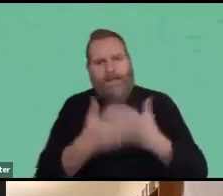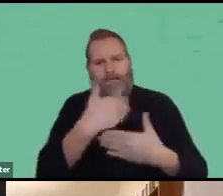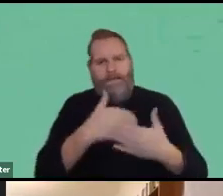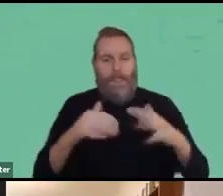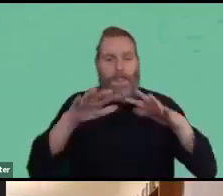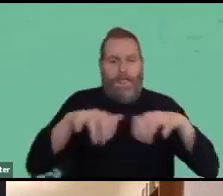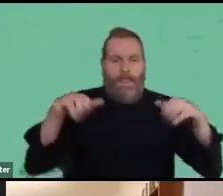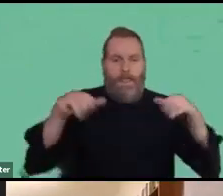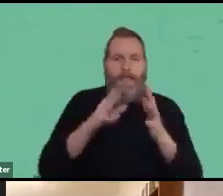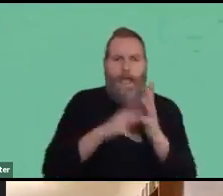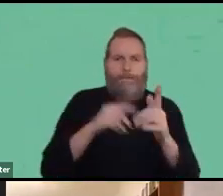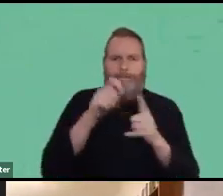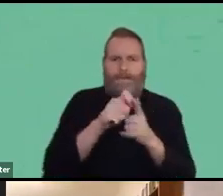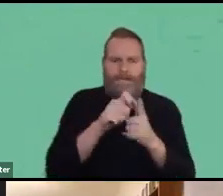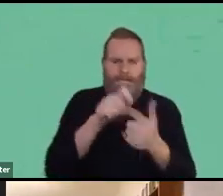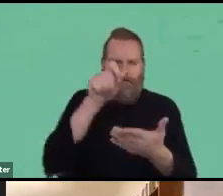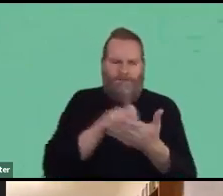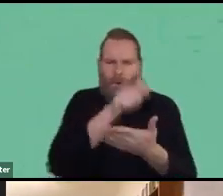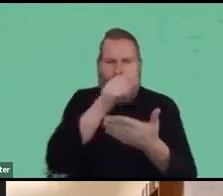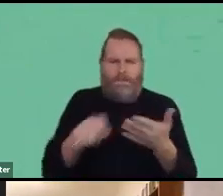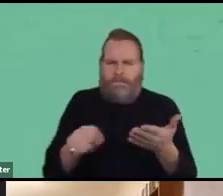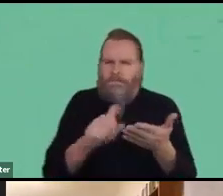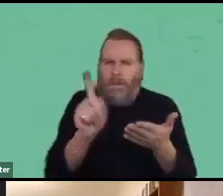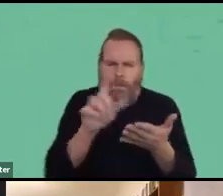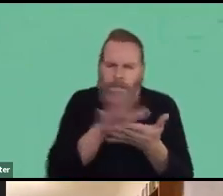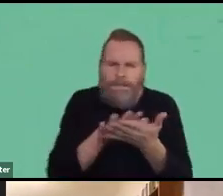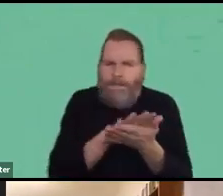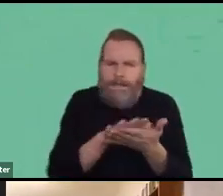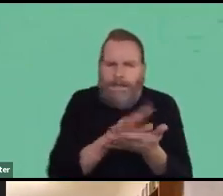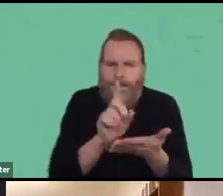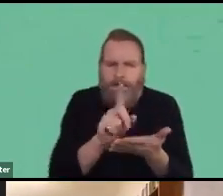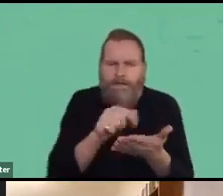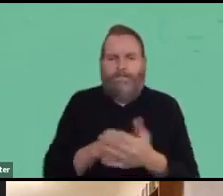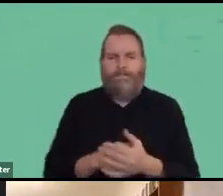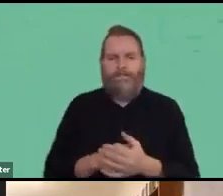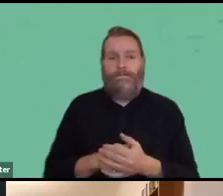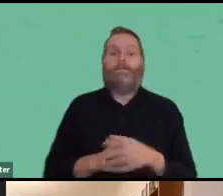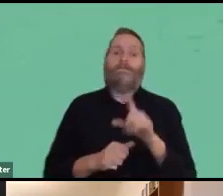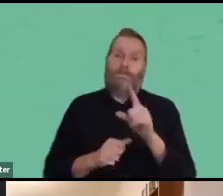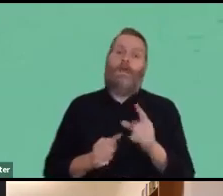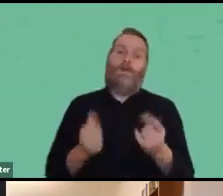what what does that vote mean if anything? To be fair it wasn't really a vote so the process